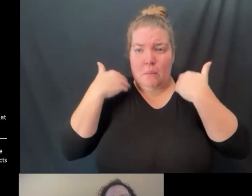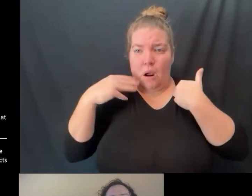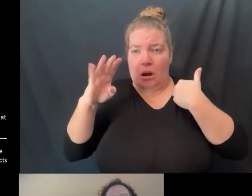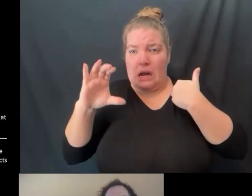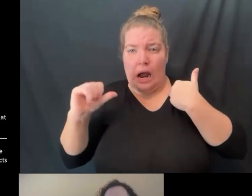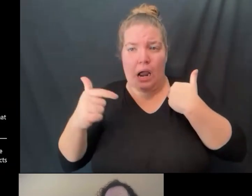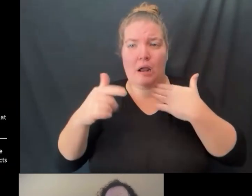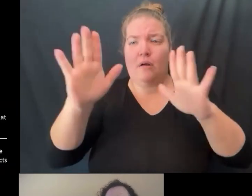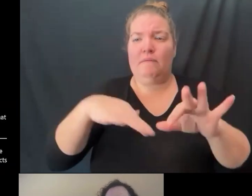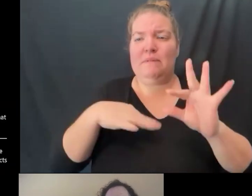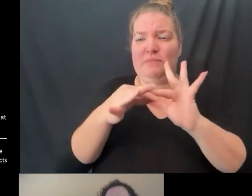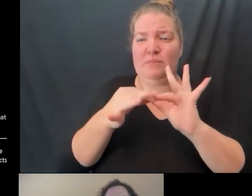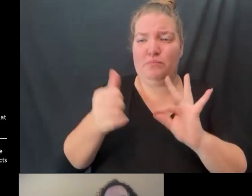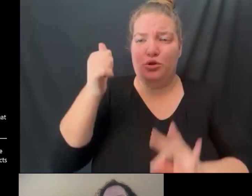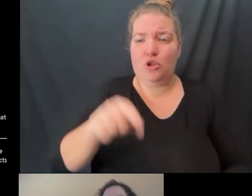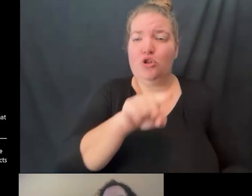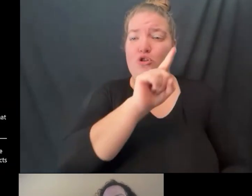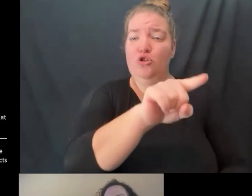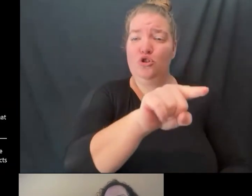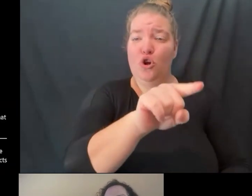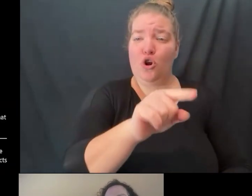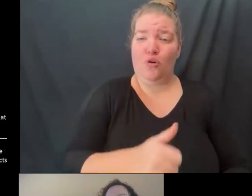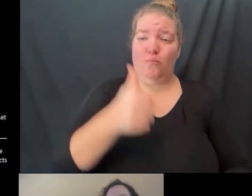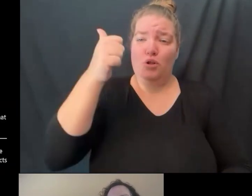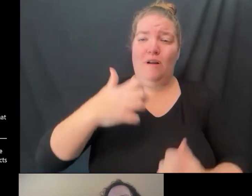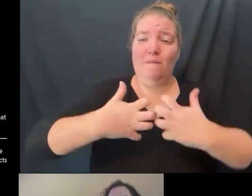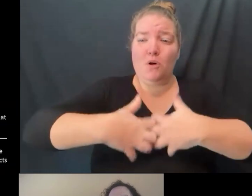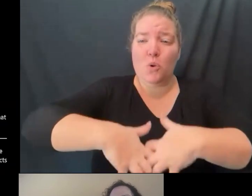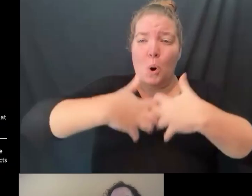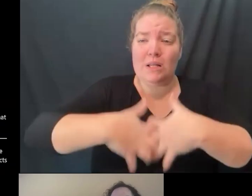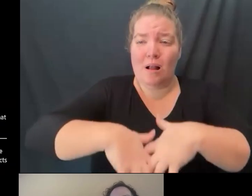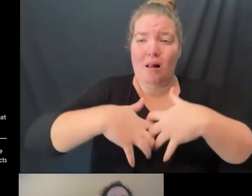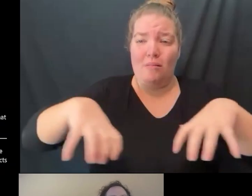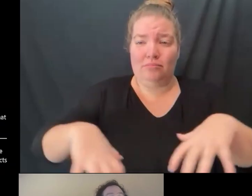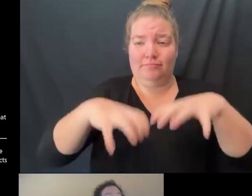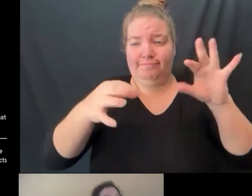we're going to jump there now. And then, I'm going to circle back and mention these functional performance statements, because they'll